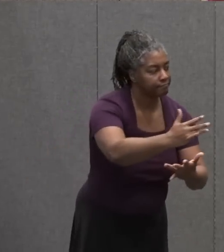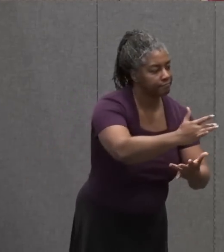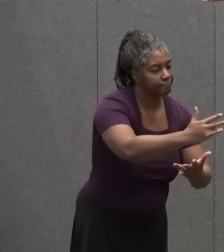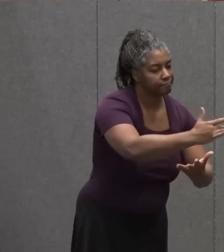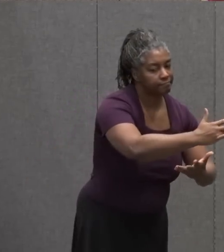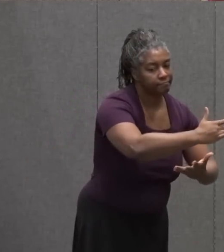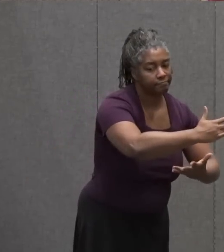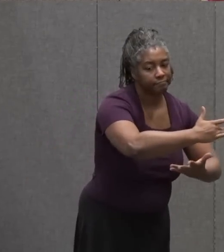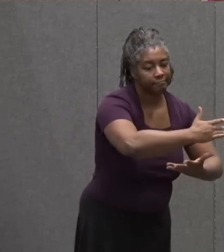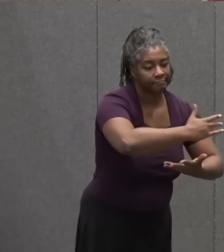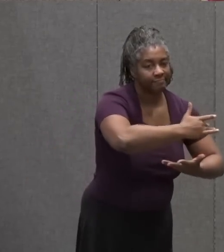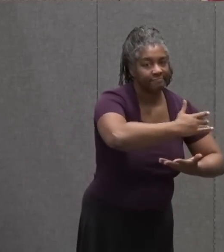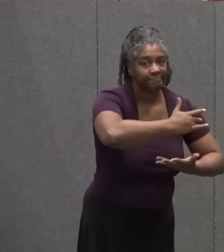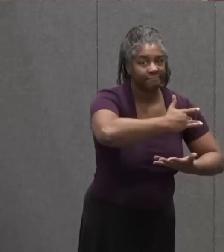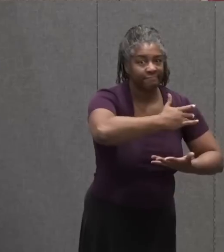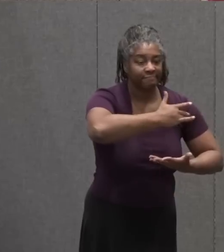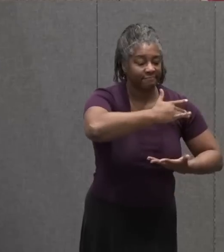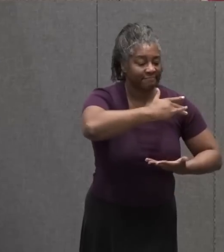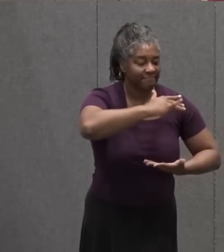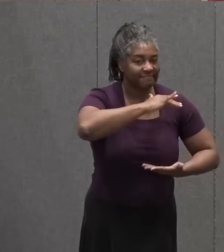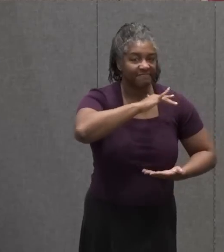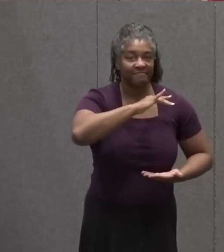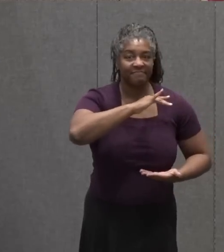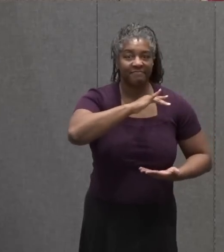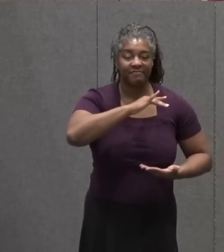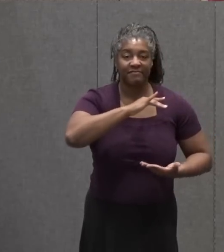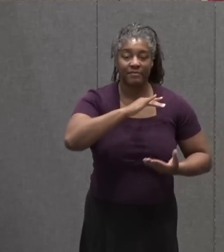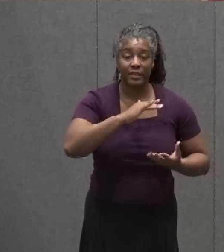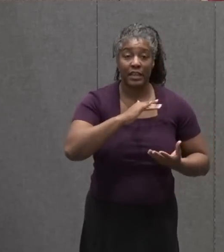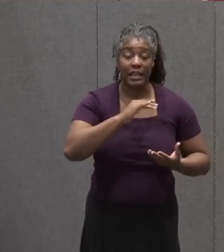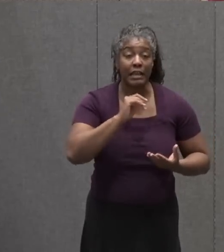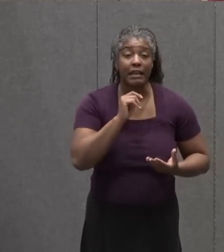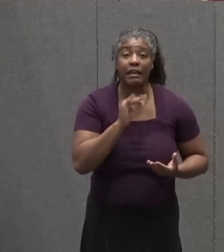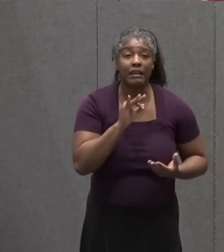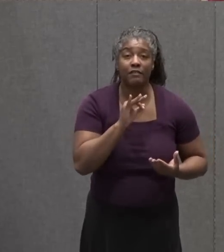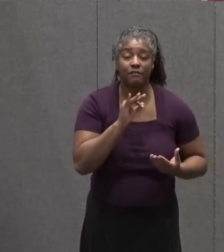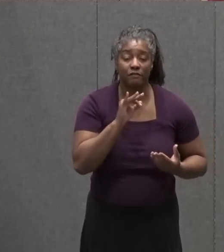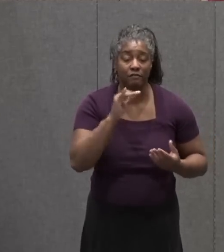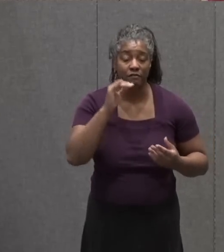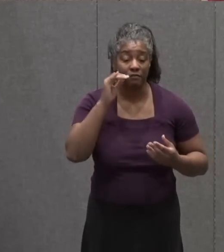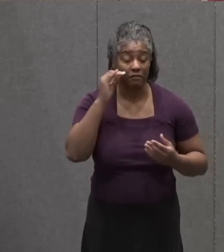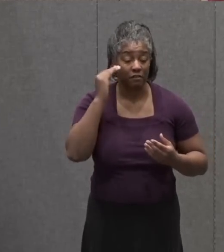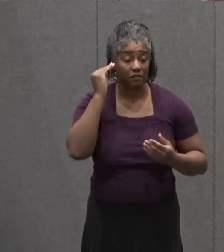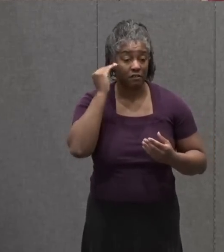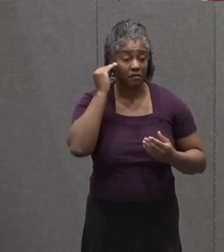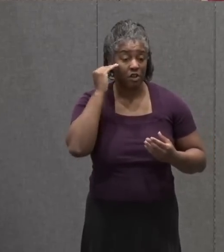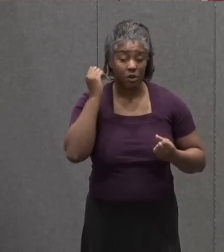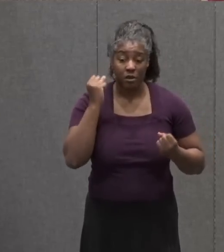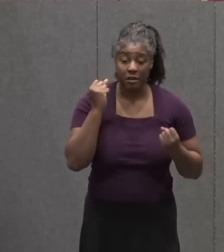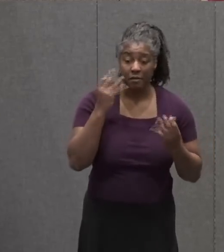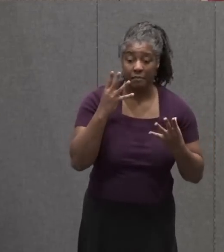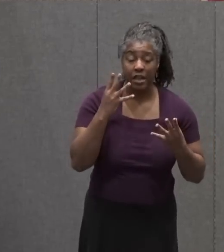The more words he knew, the more clearly he could share with the world what he was thinking, feeling and dreaming.